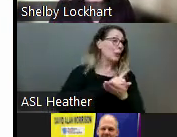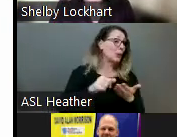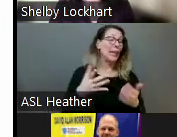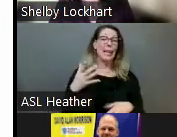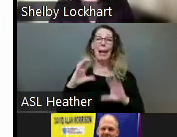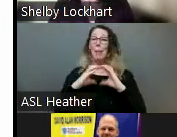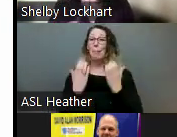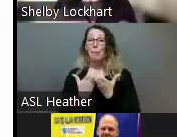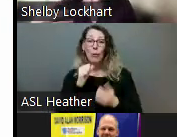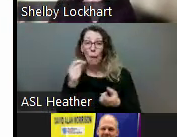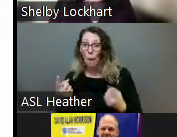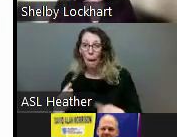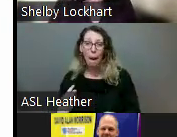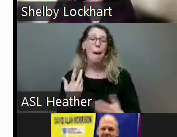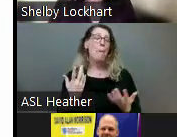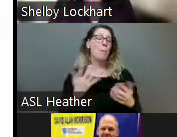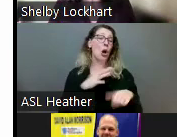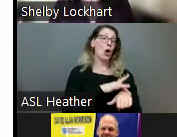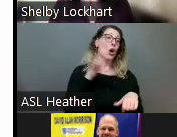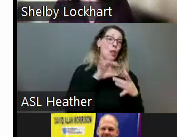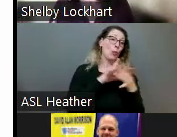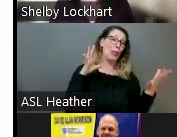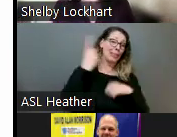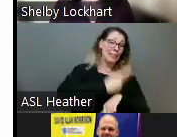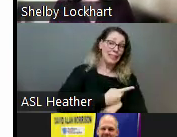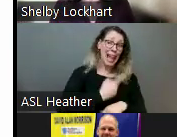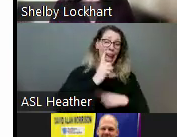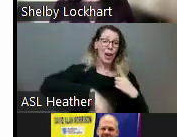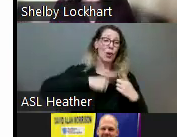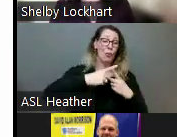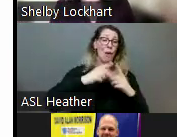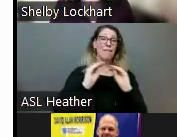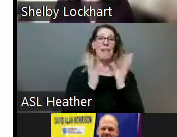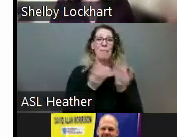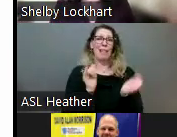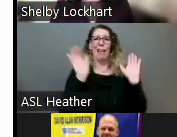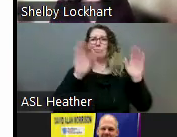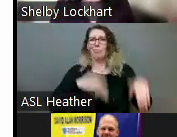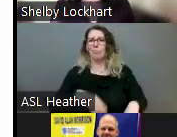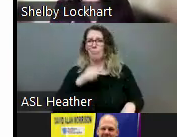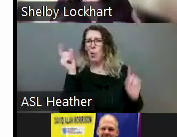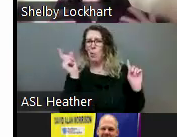don't come, it's the early release days when families are like why go it's only half day,